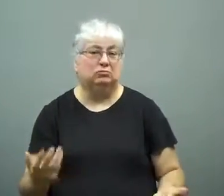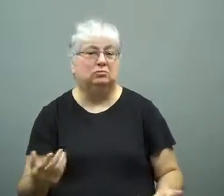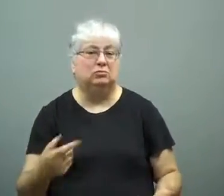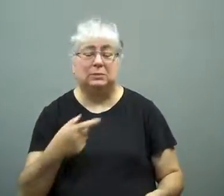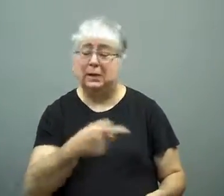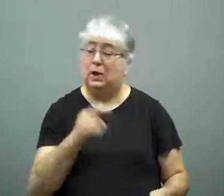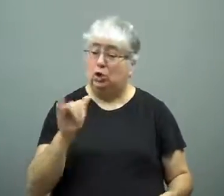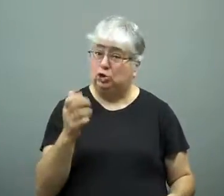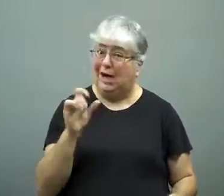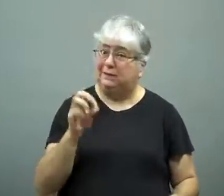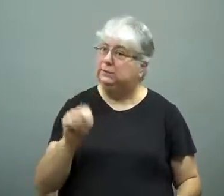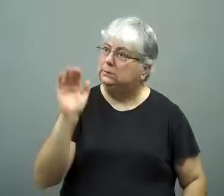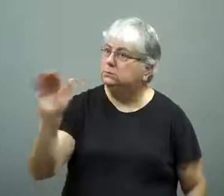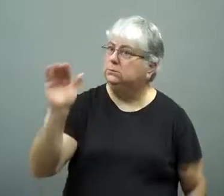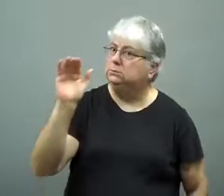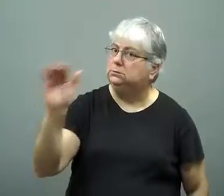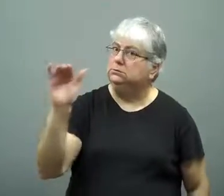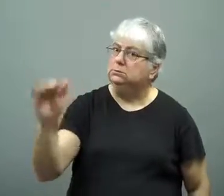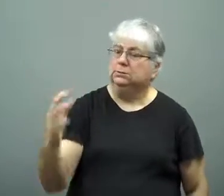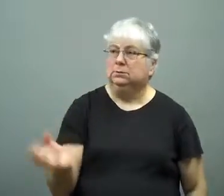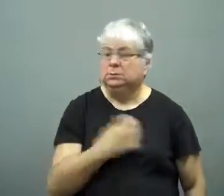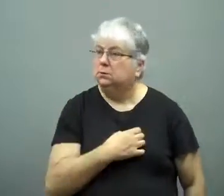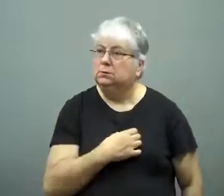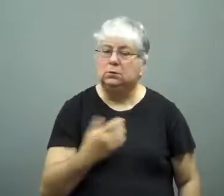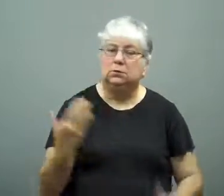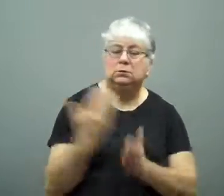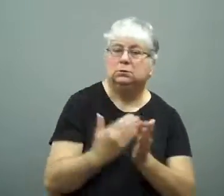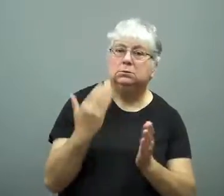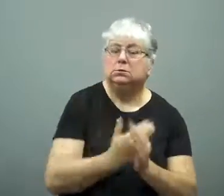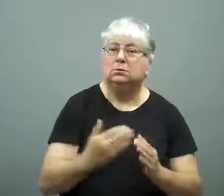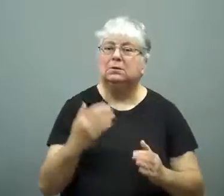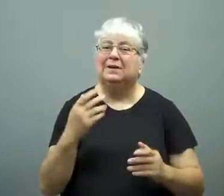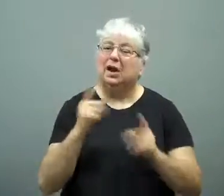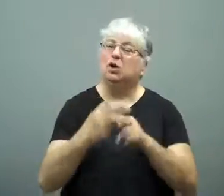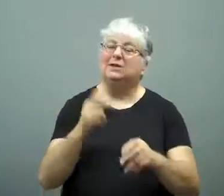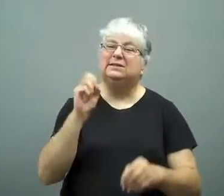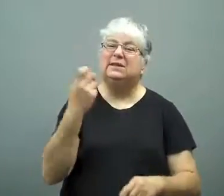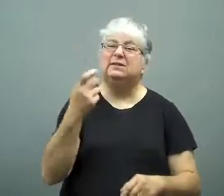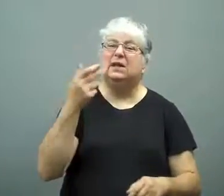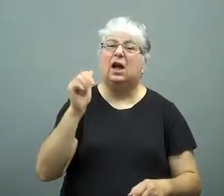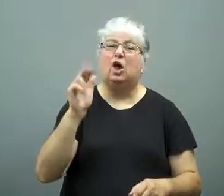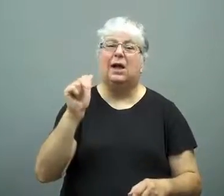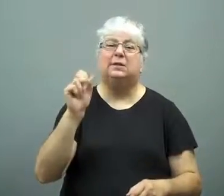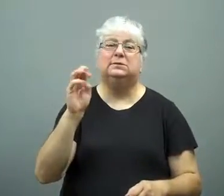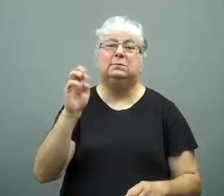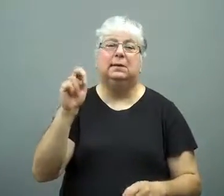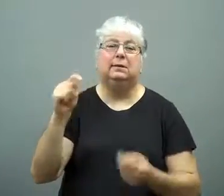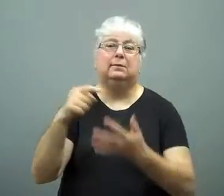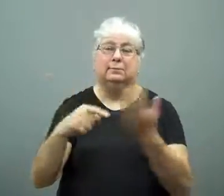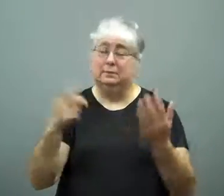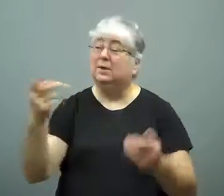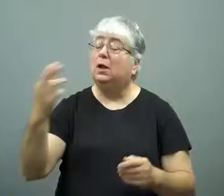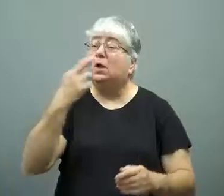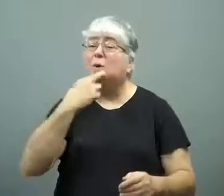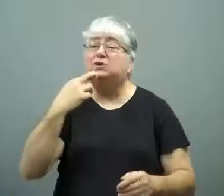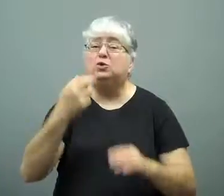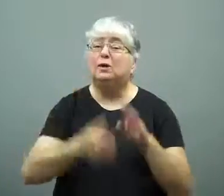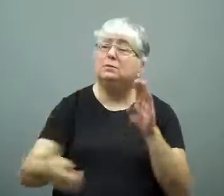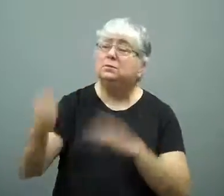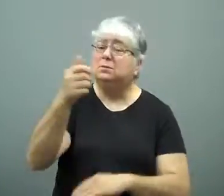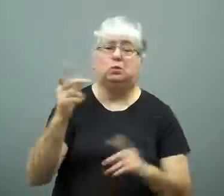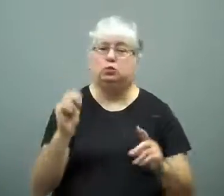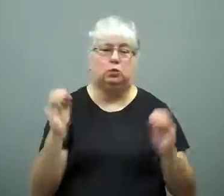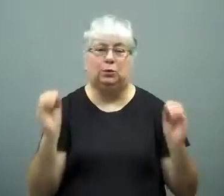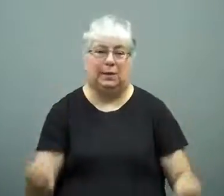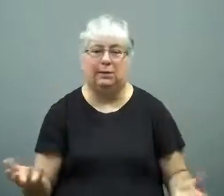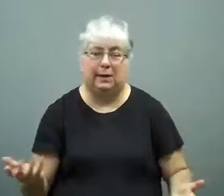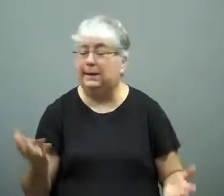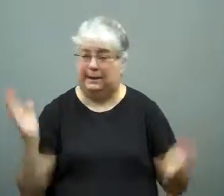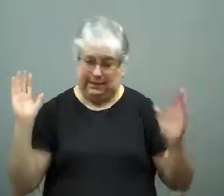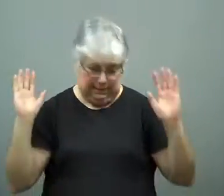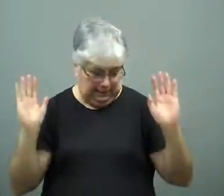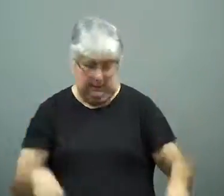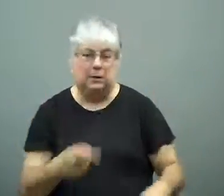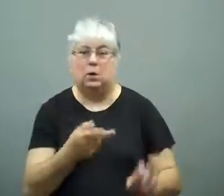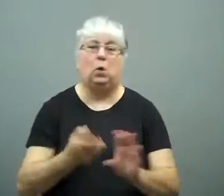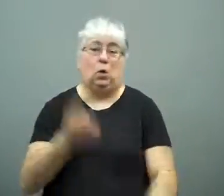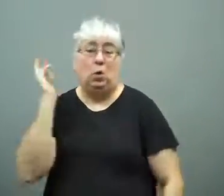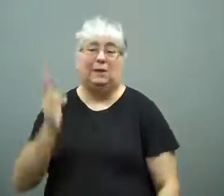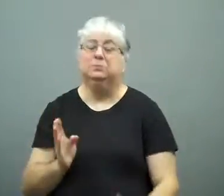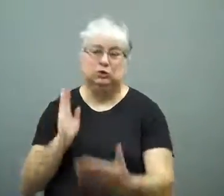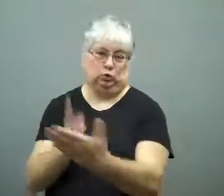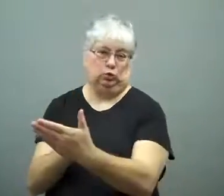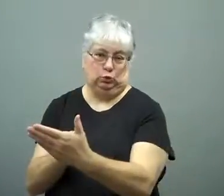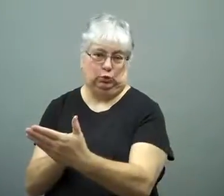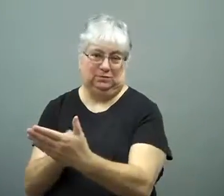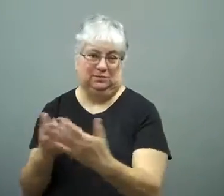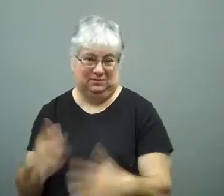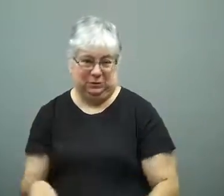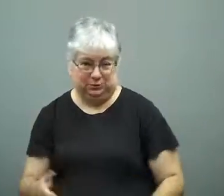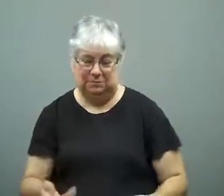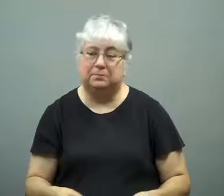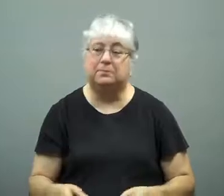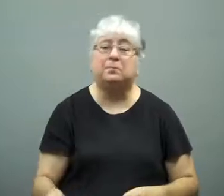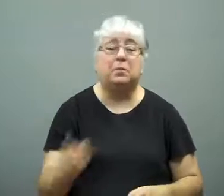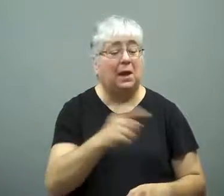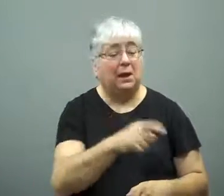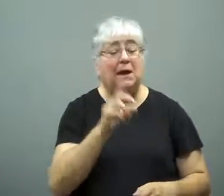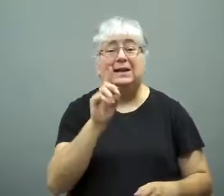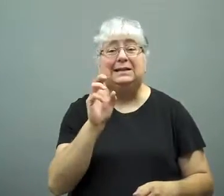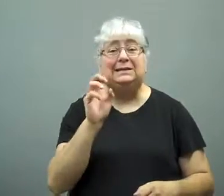Jackson complained to higher management about the sexual harrassment.